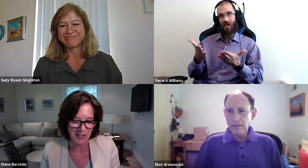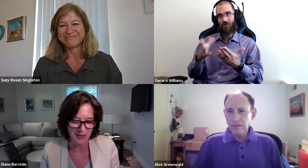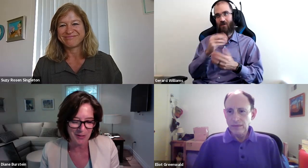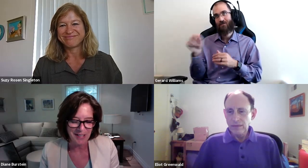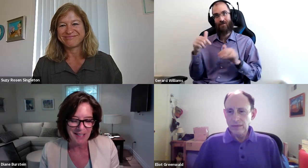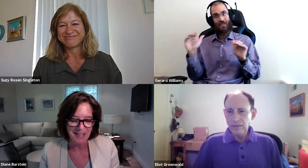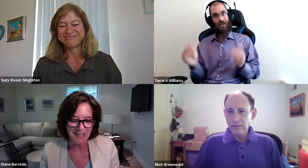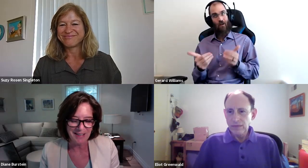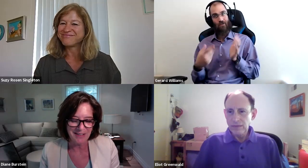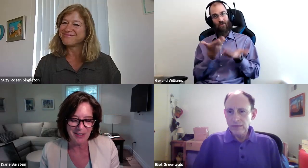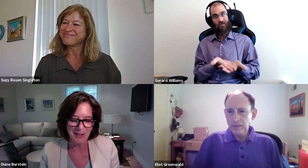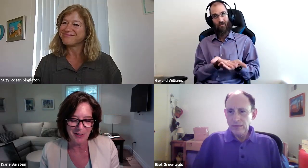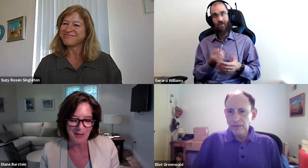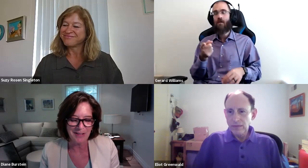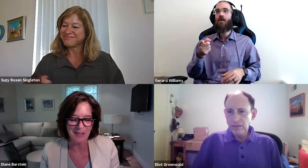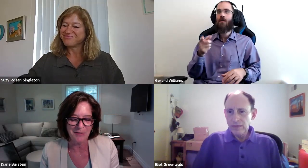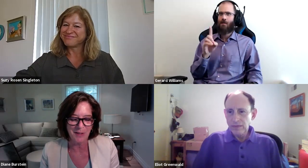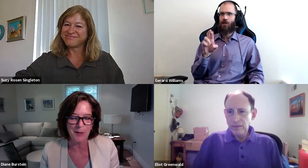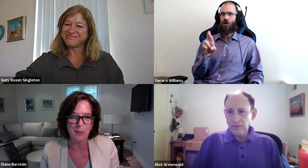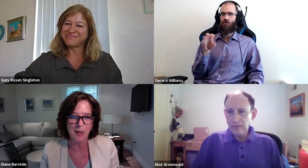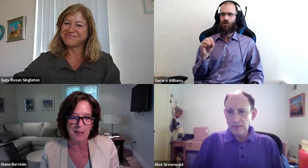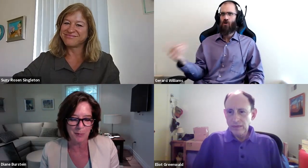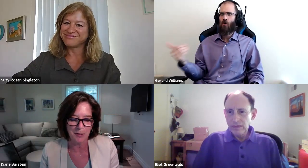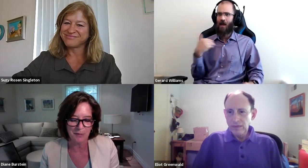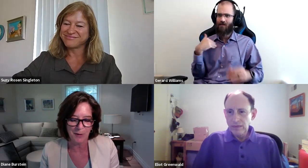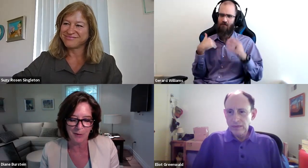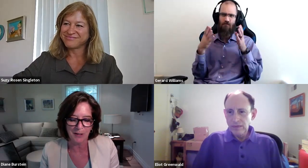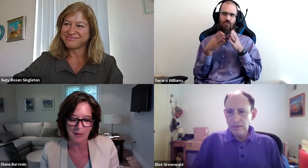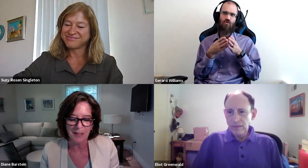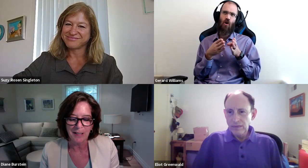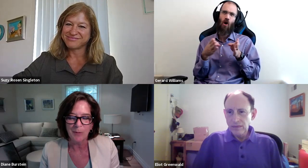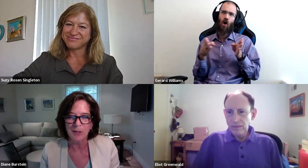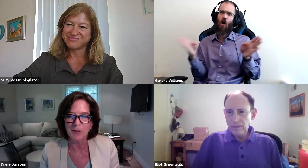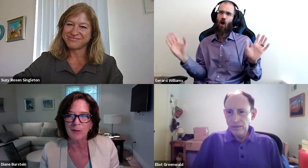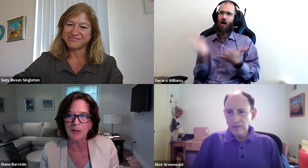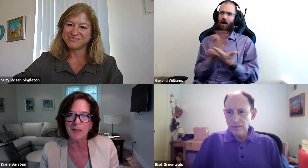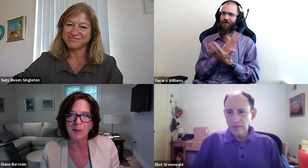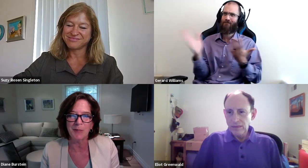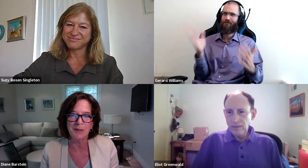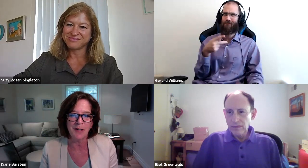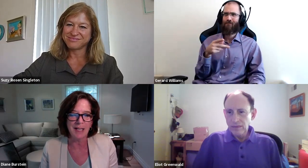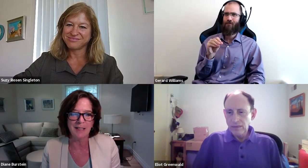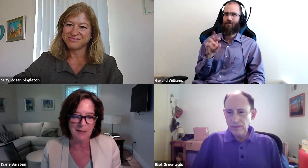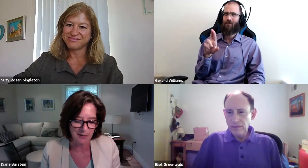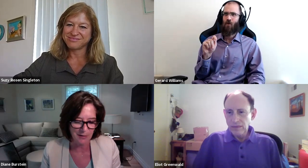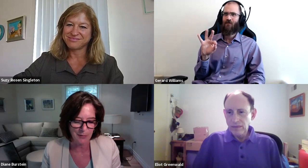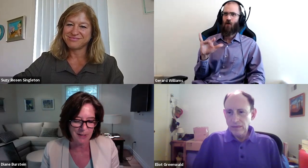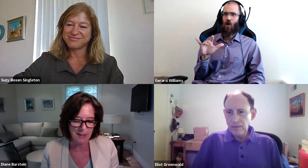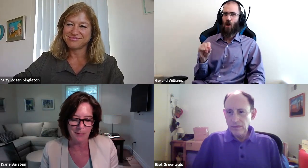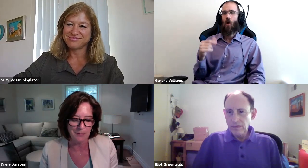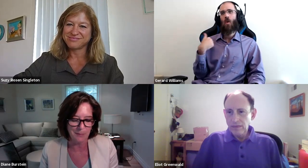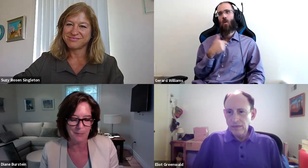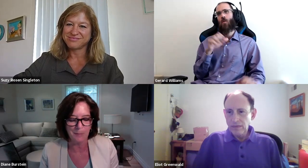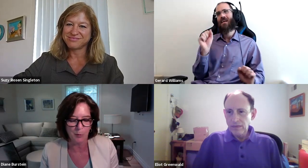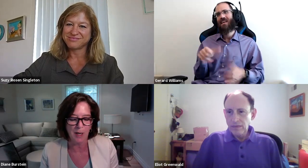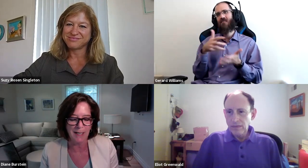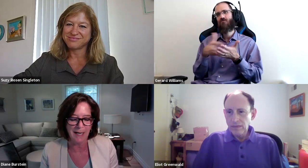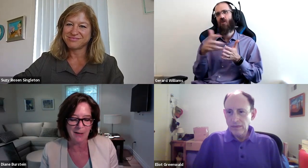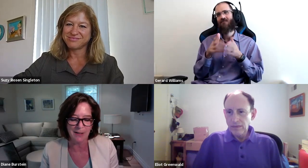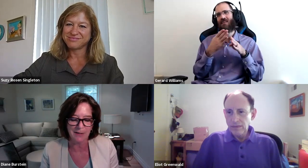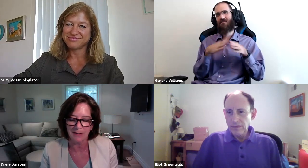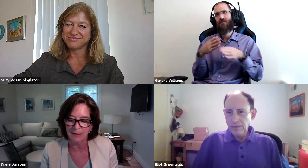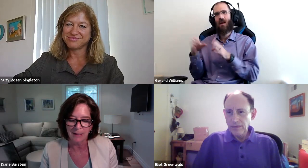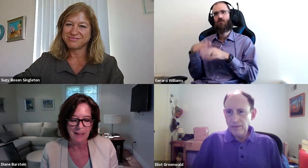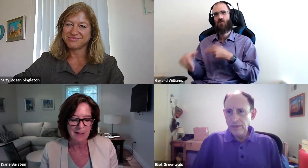show, DRO has a very broad portfolio who loosely can be divided into three broad areas.